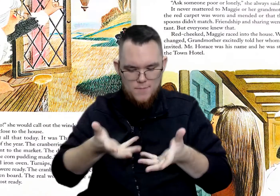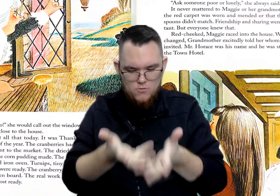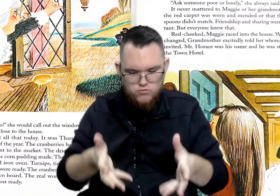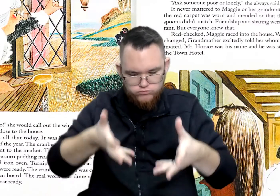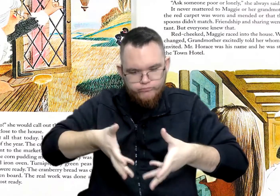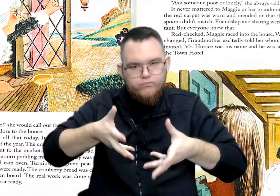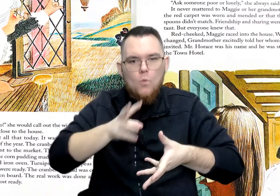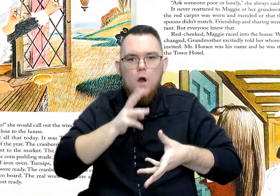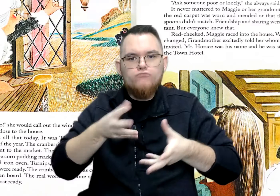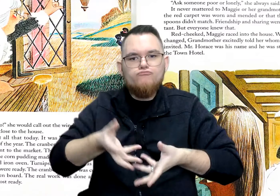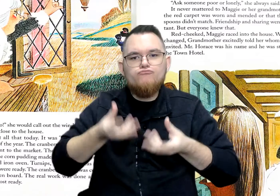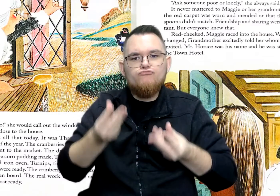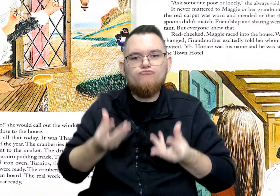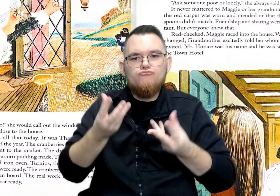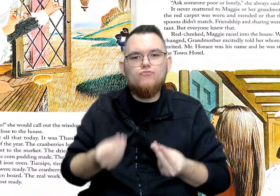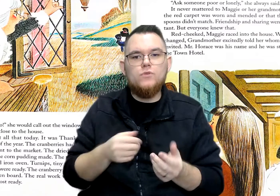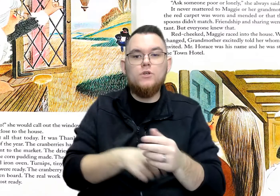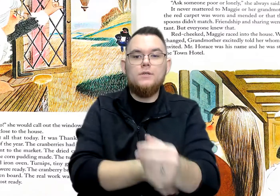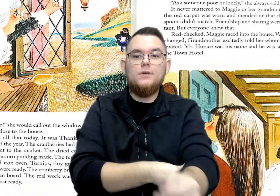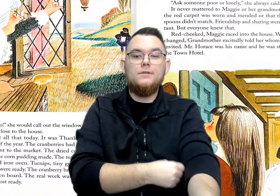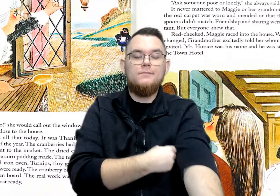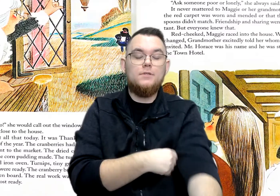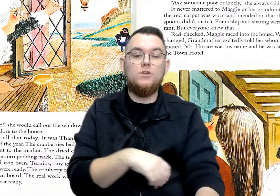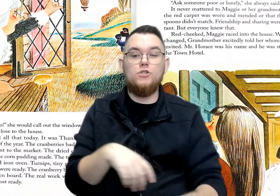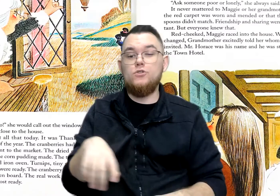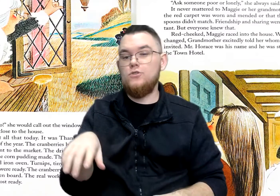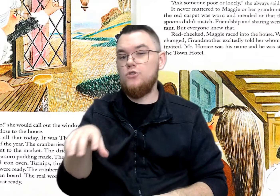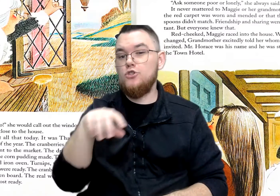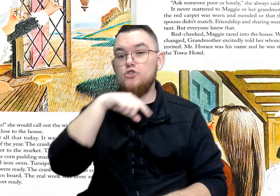The turkey was roasting in the old iron oven.